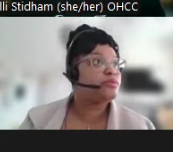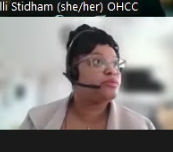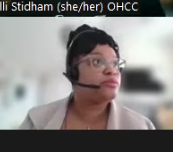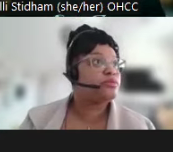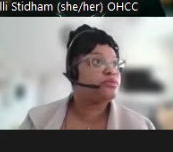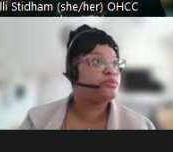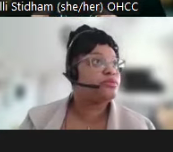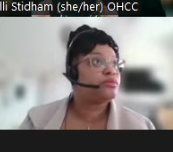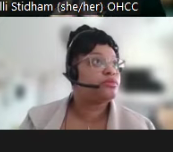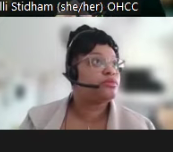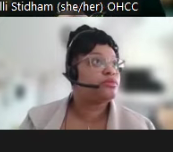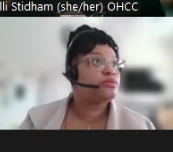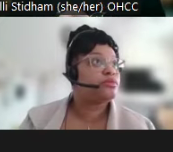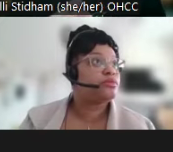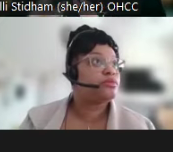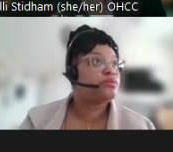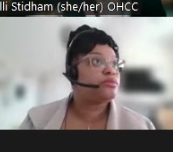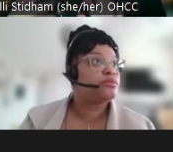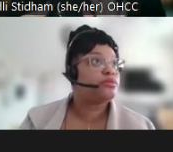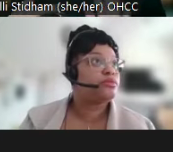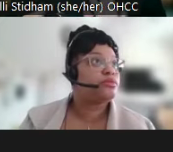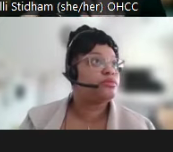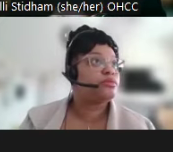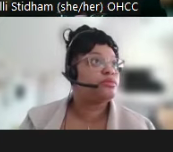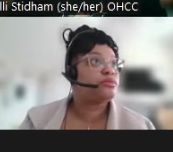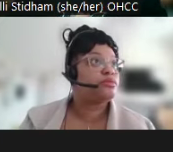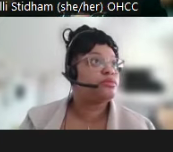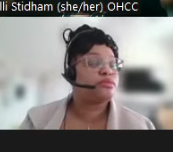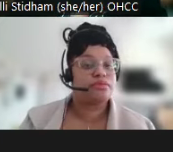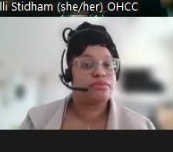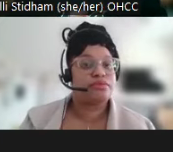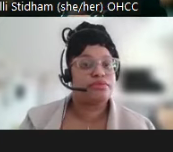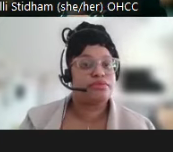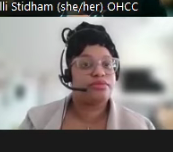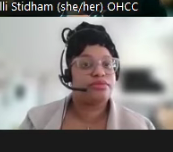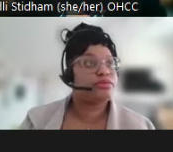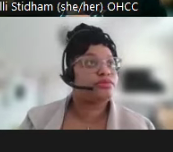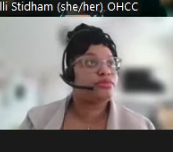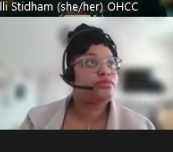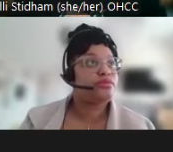when it comes out or whatever those